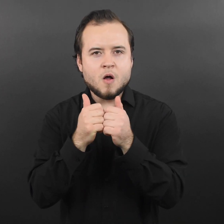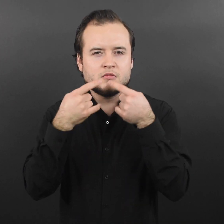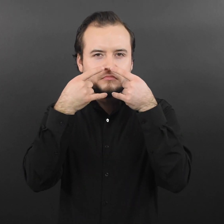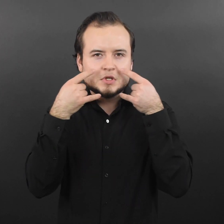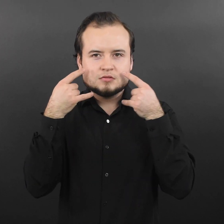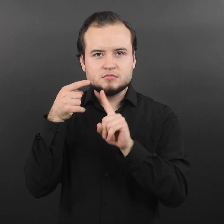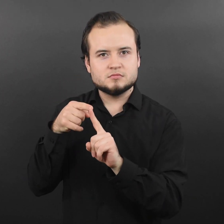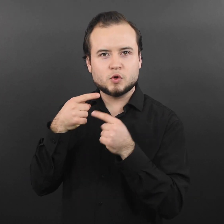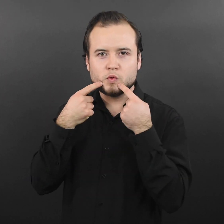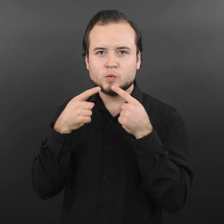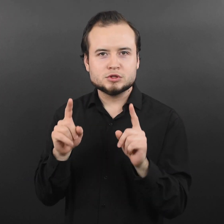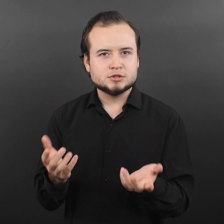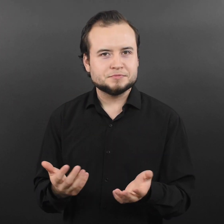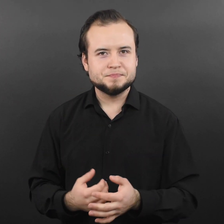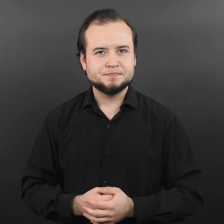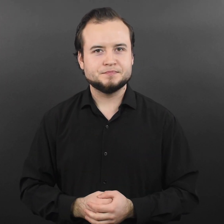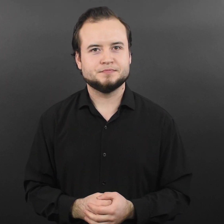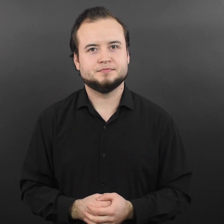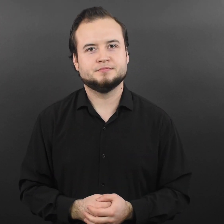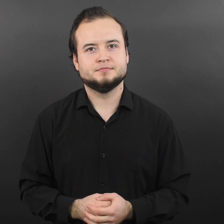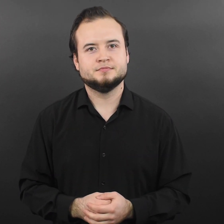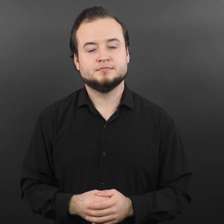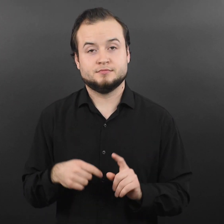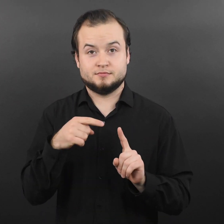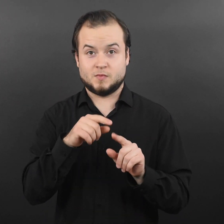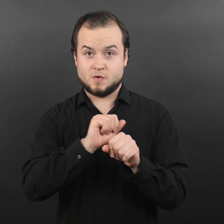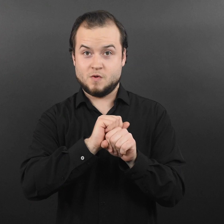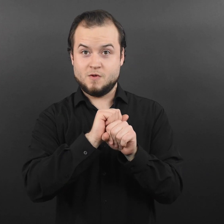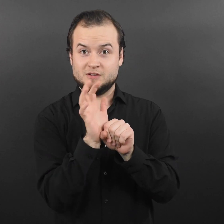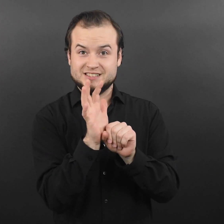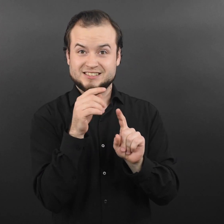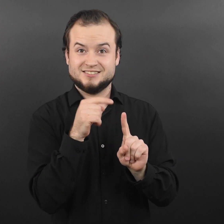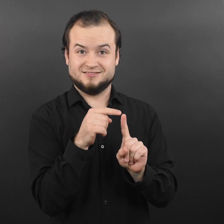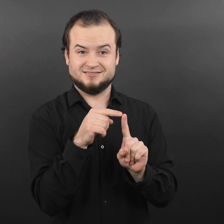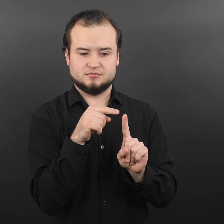How masks work • The virus that